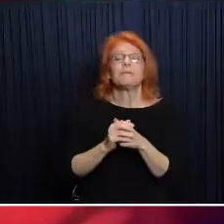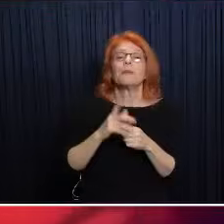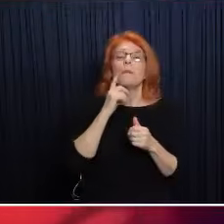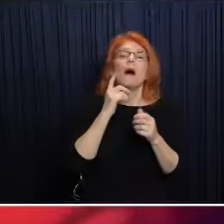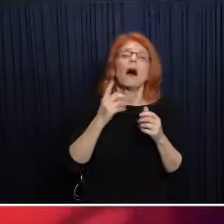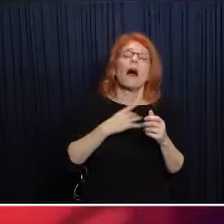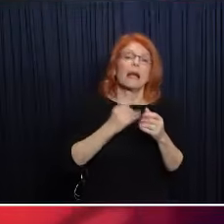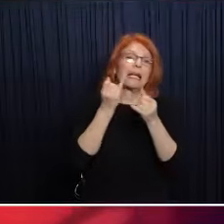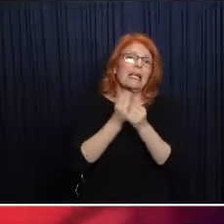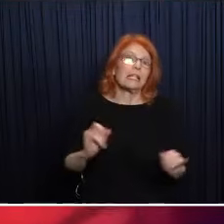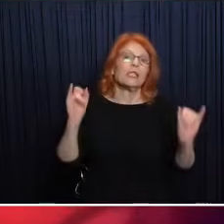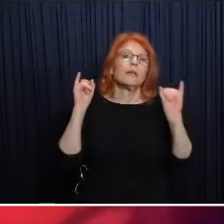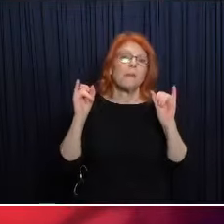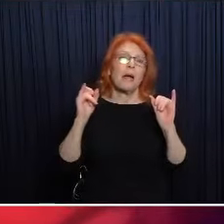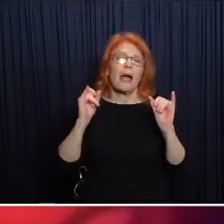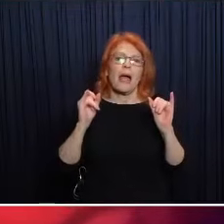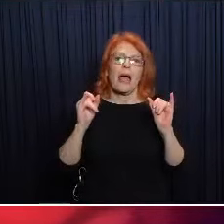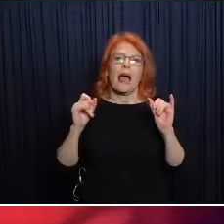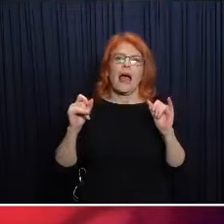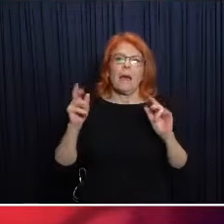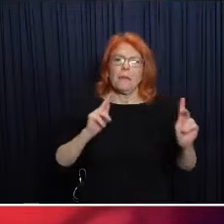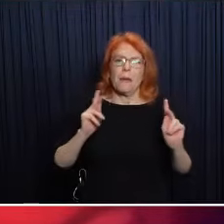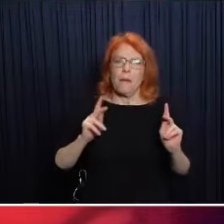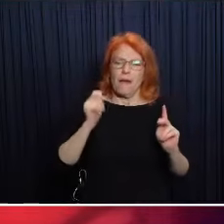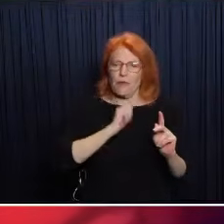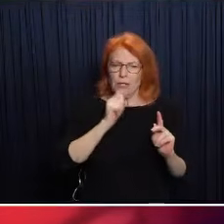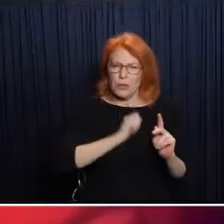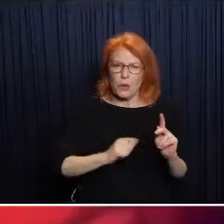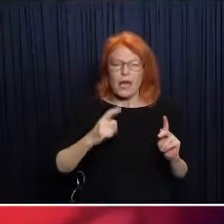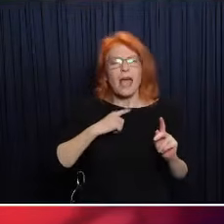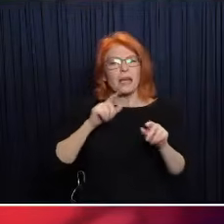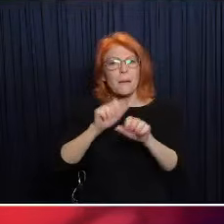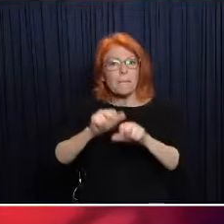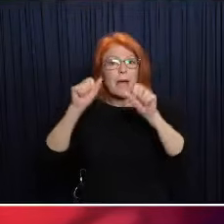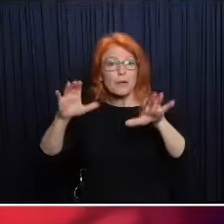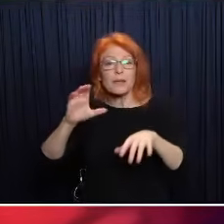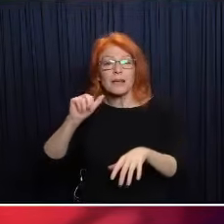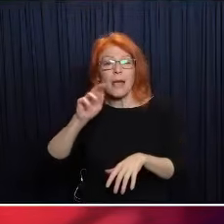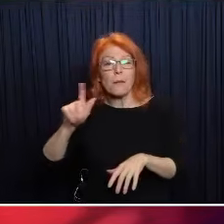I LIKE THE SIXTH C CONSTITUENTS. I LOVE THE INDEPENDENT BENT